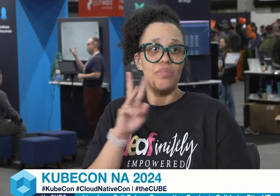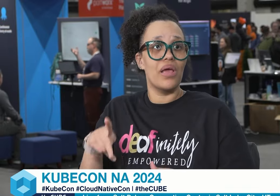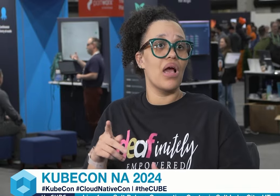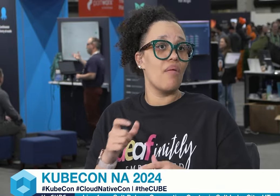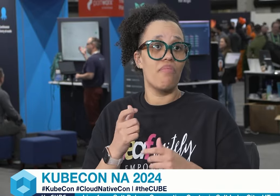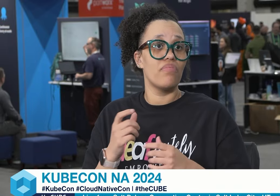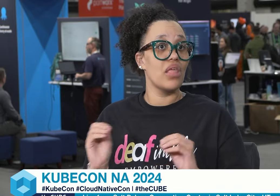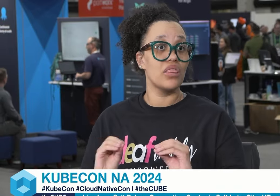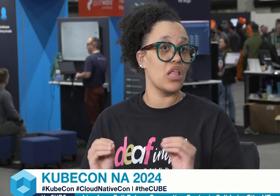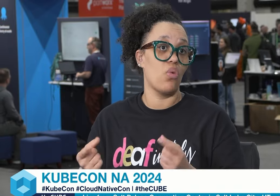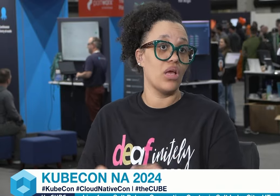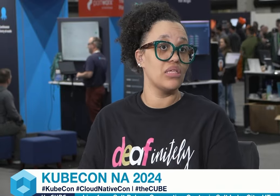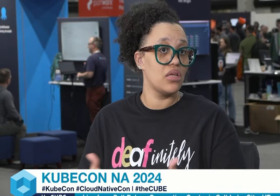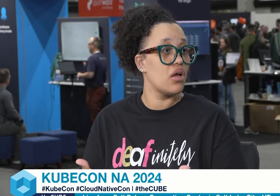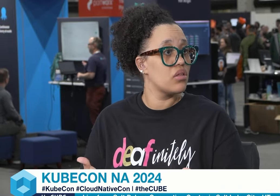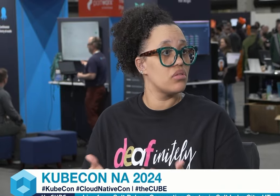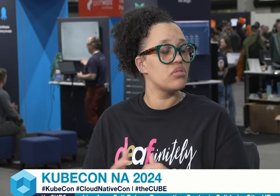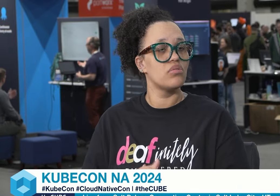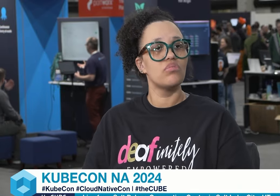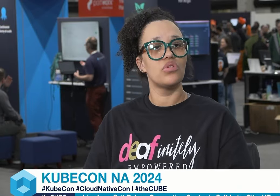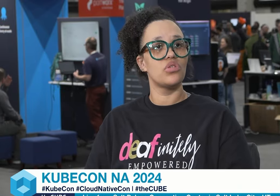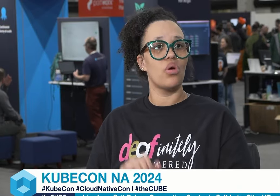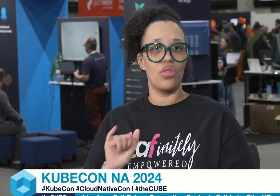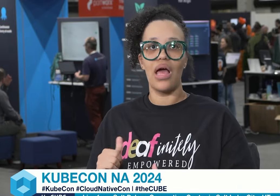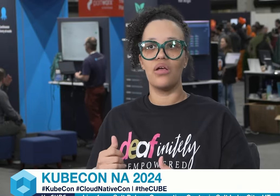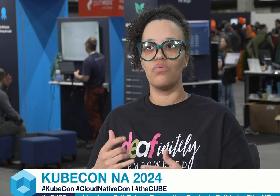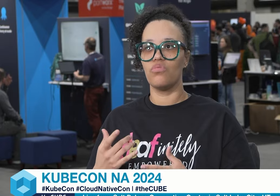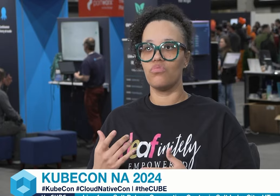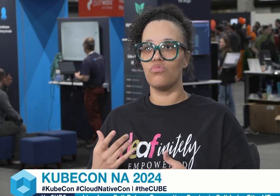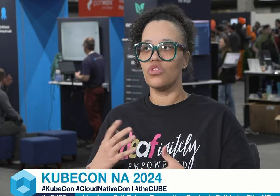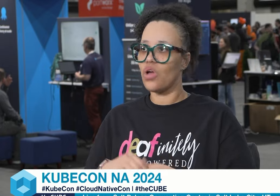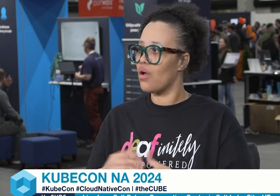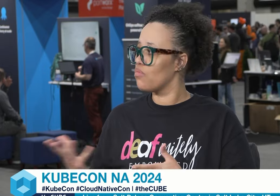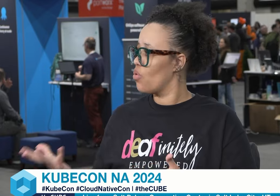It's hard to speak up, it's hard to get people to do that because sometimes they expect that nothing will change.